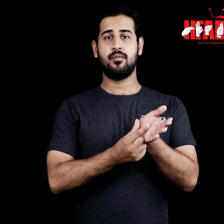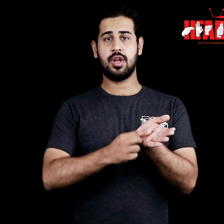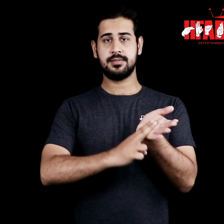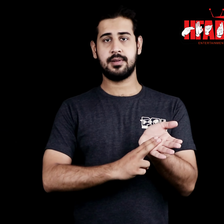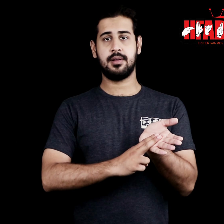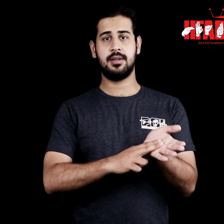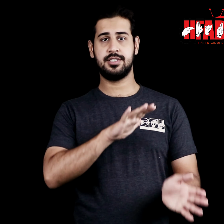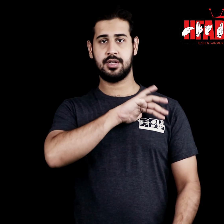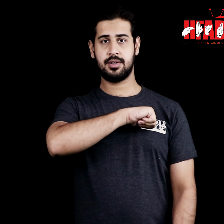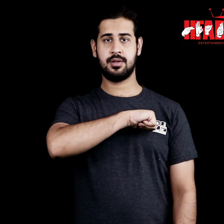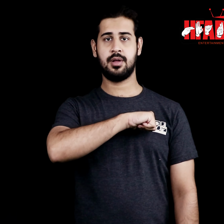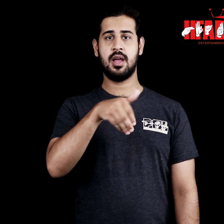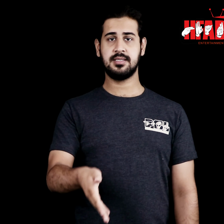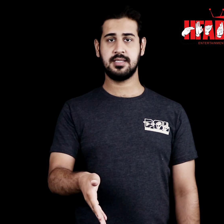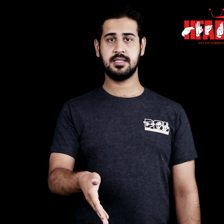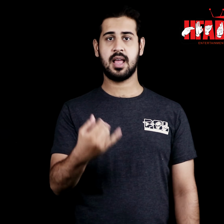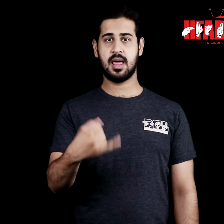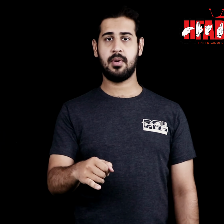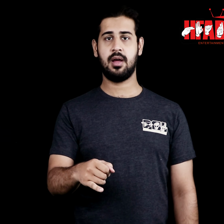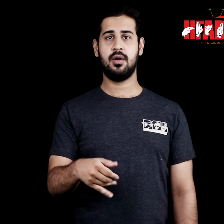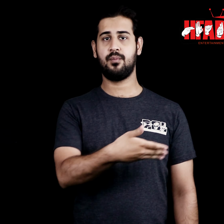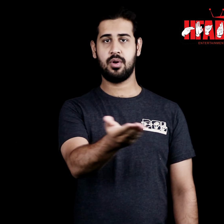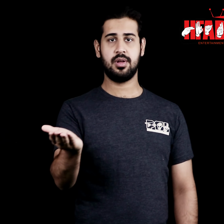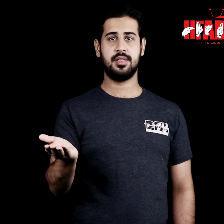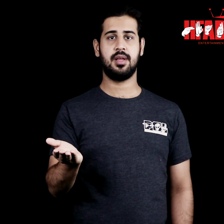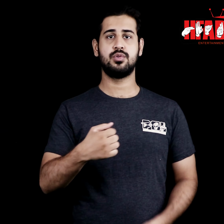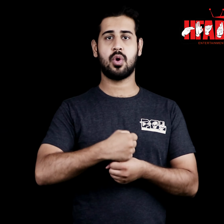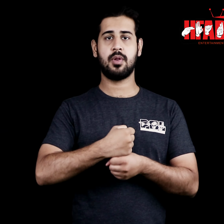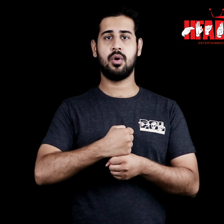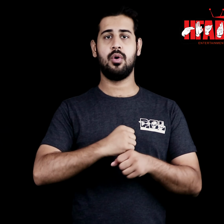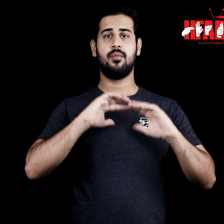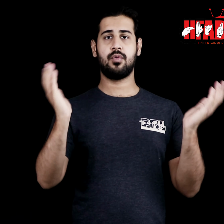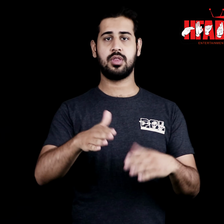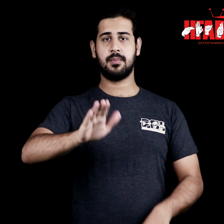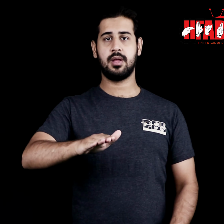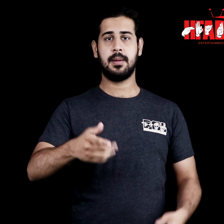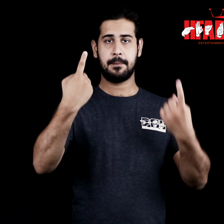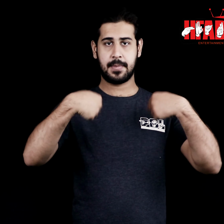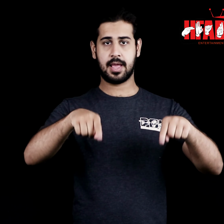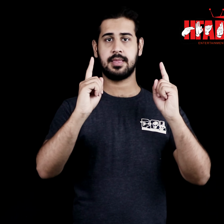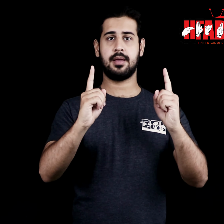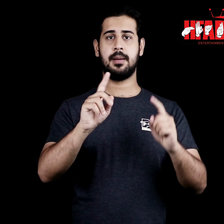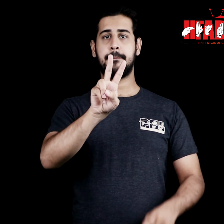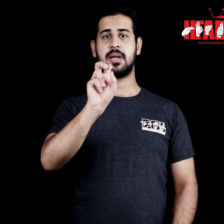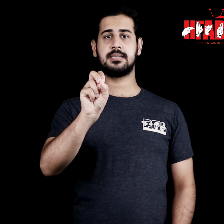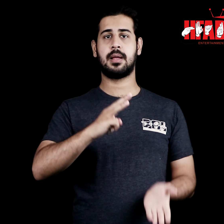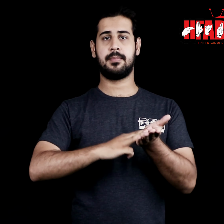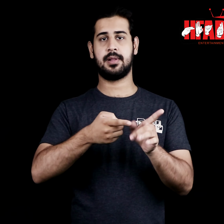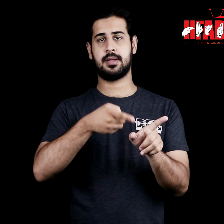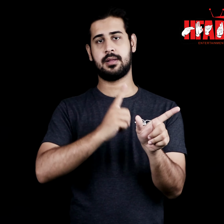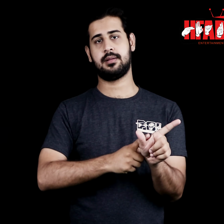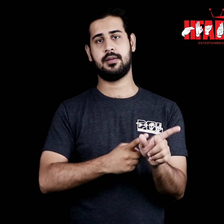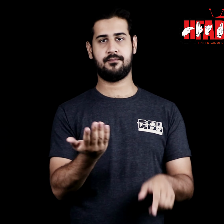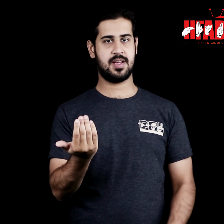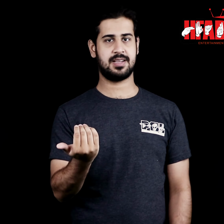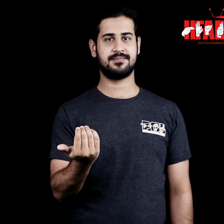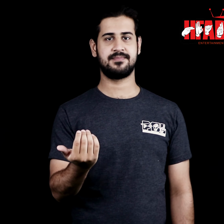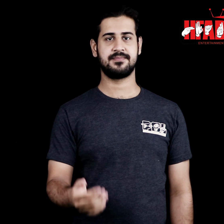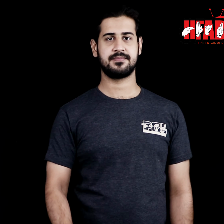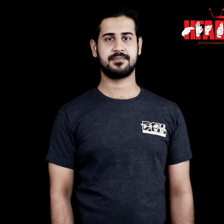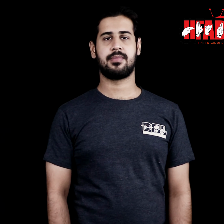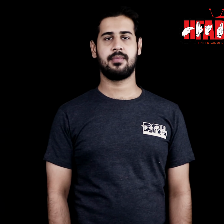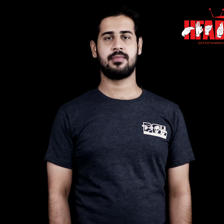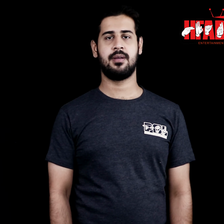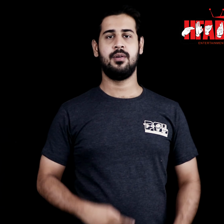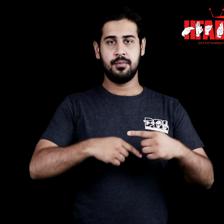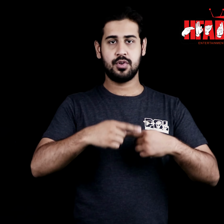The UN has convened a General Assembly meeting on May 20 to discuss the current situation in Palestine.